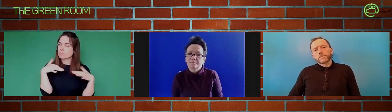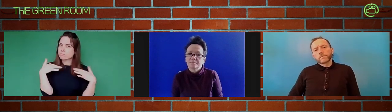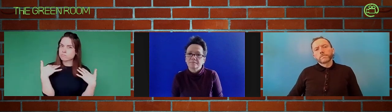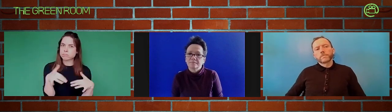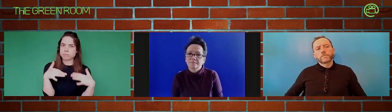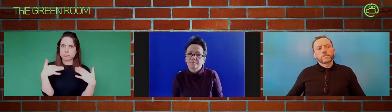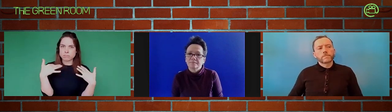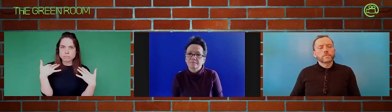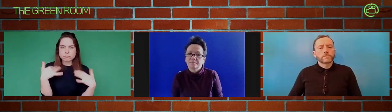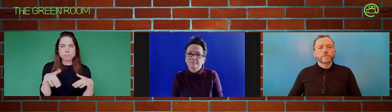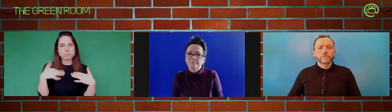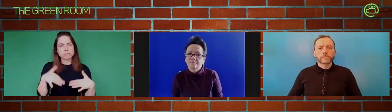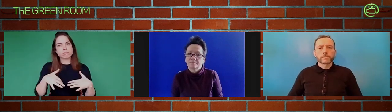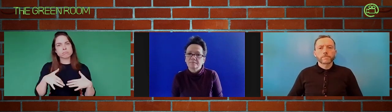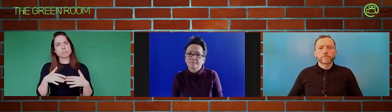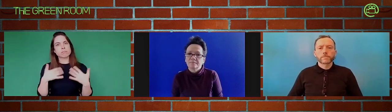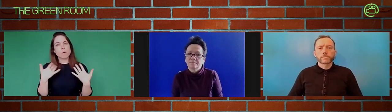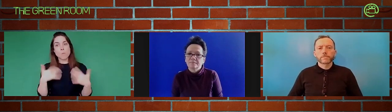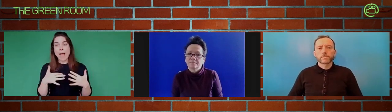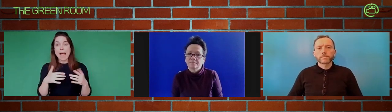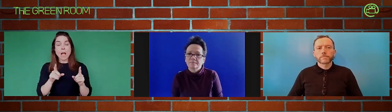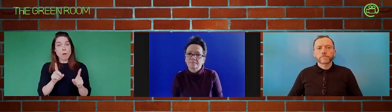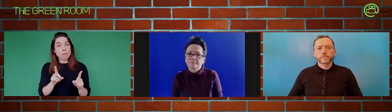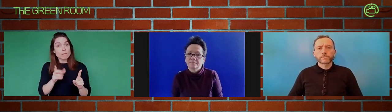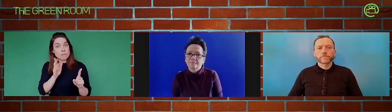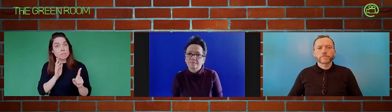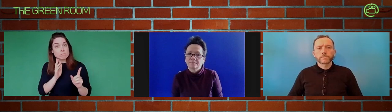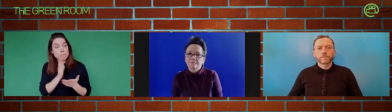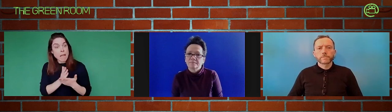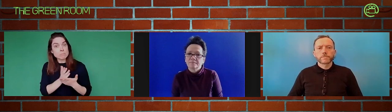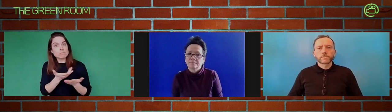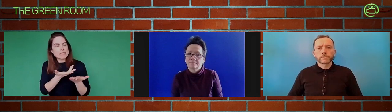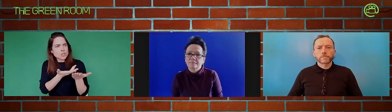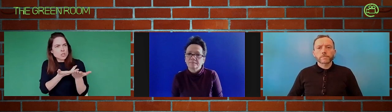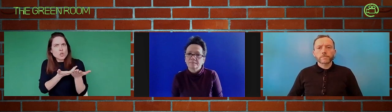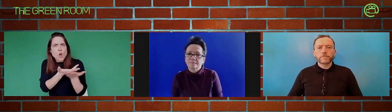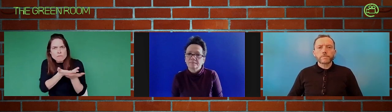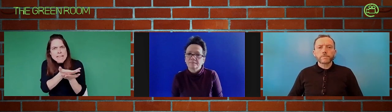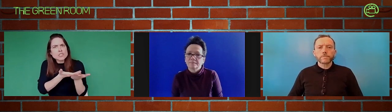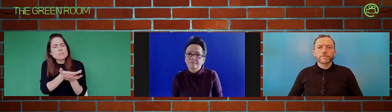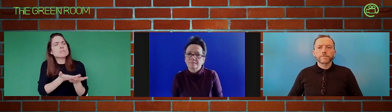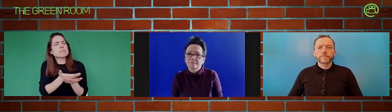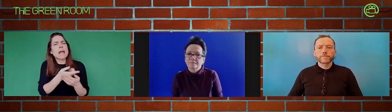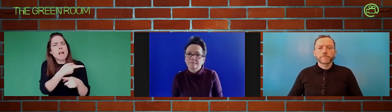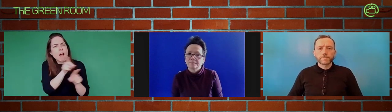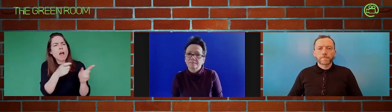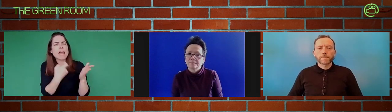about offering, you know, what they can offer post-graduates. So